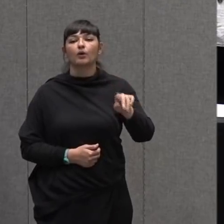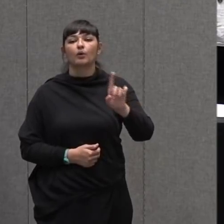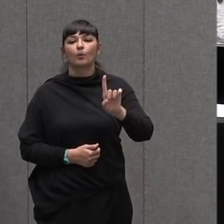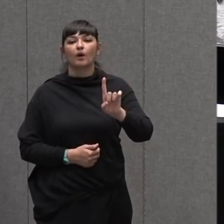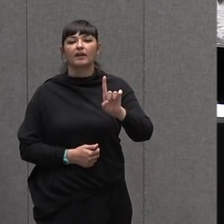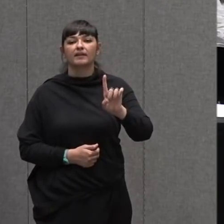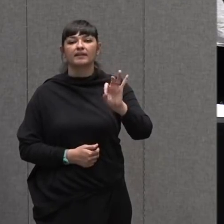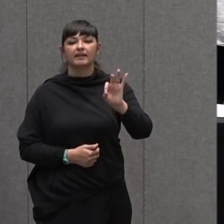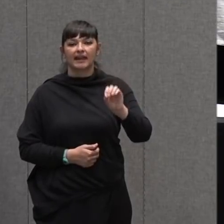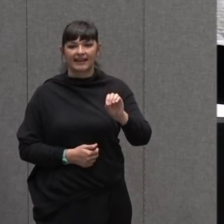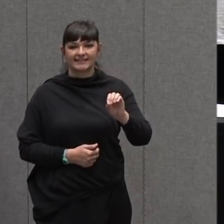Good.